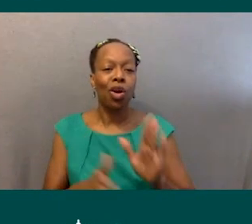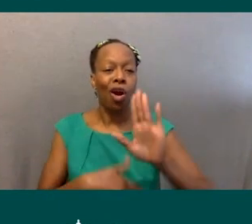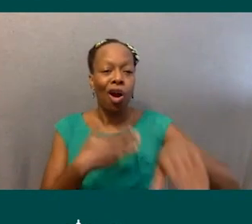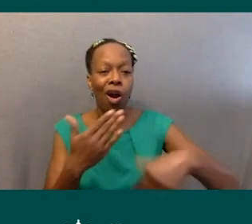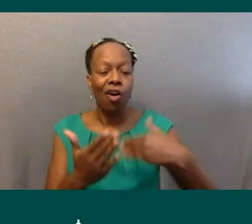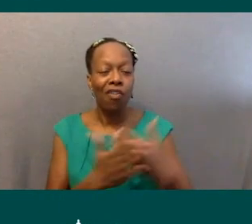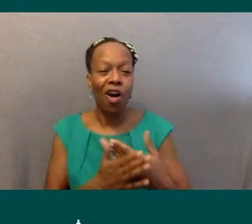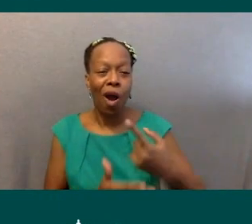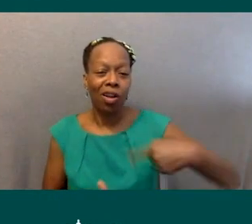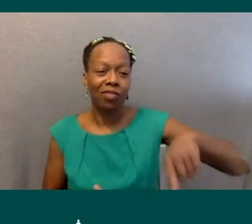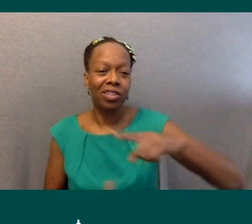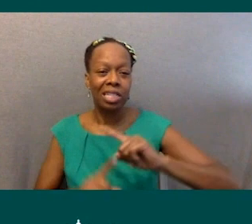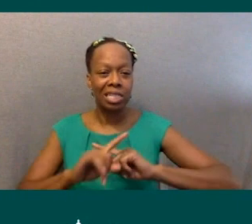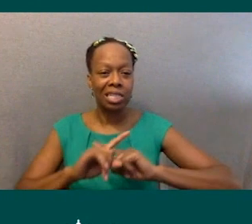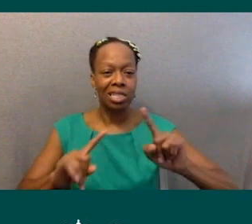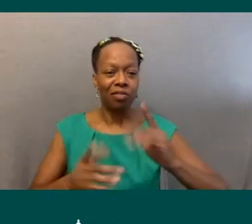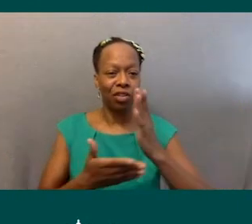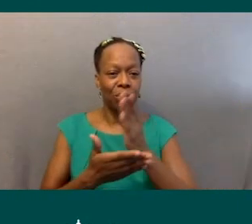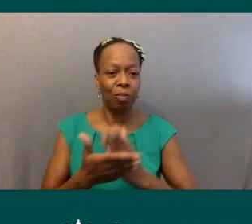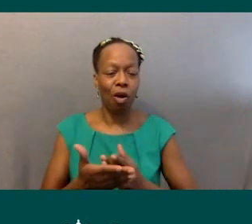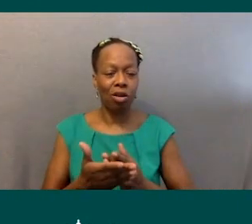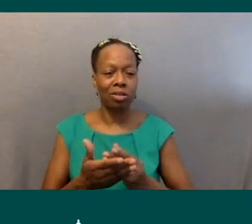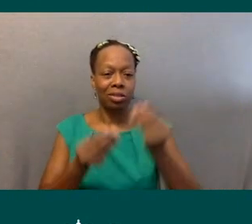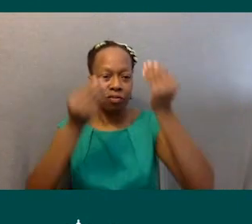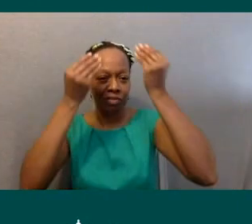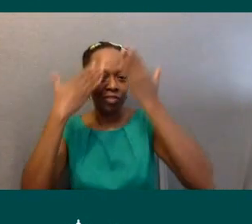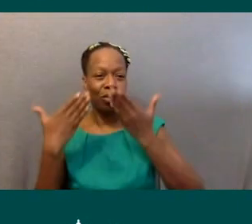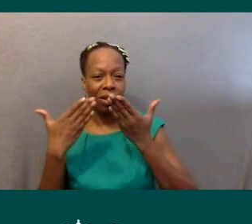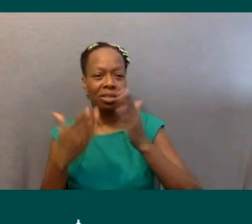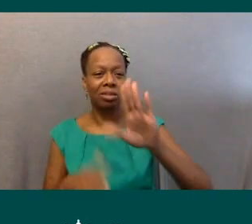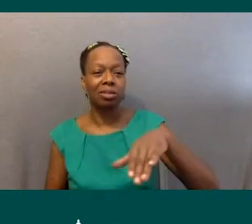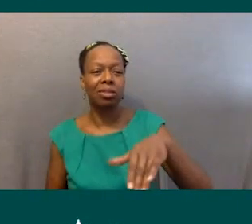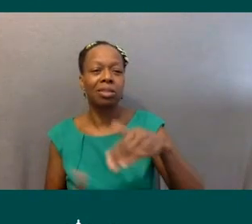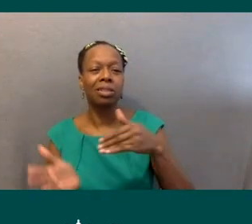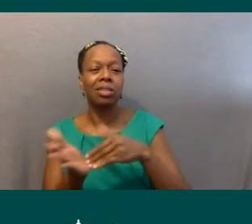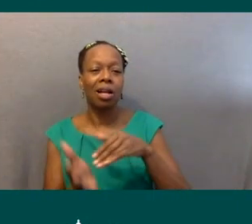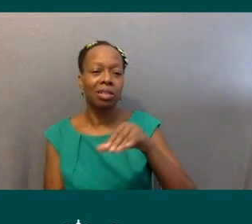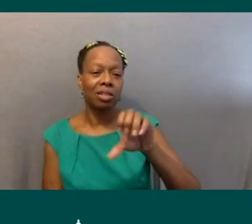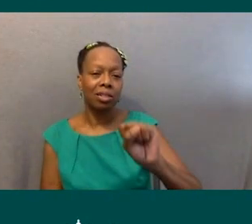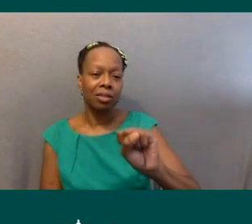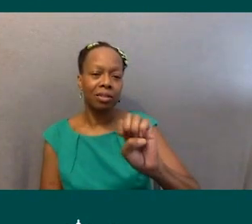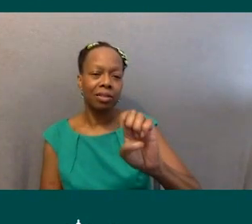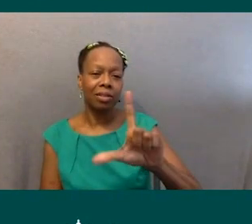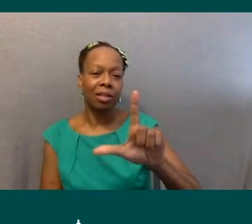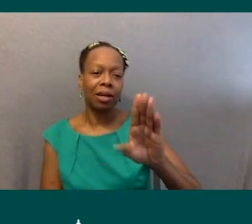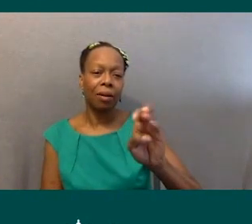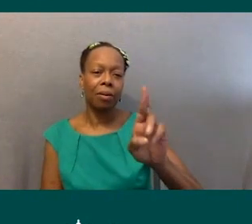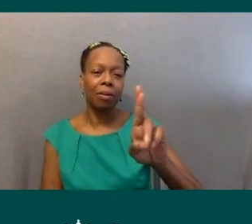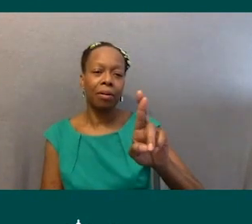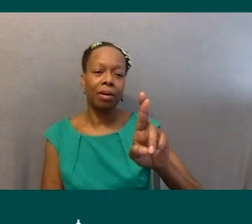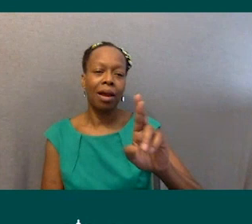And Dr. Selber, I'd like to ask you this sort of question is if you can become a good consumer,